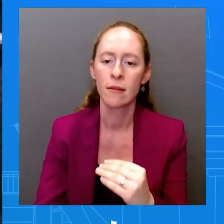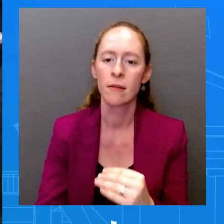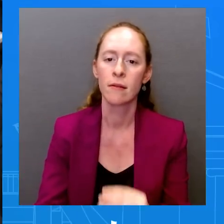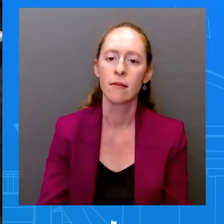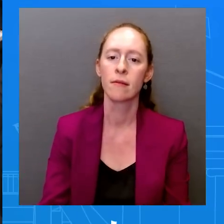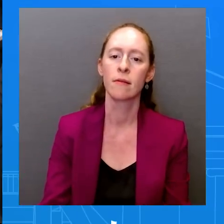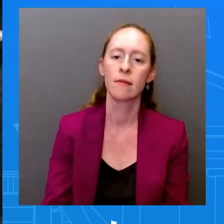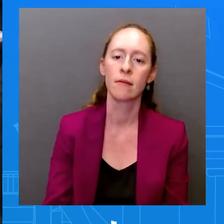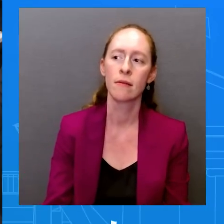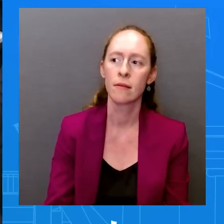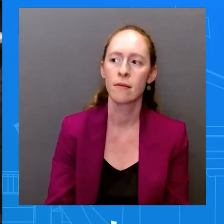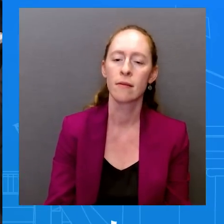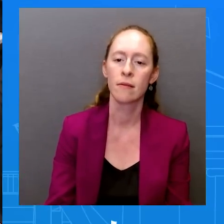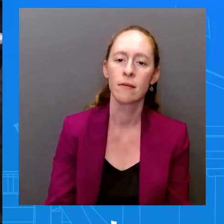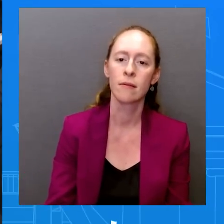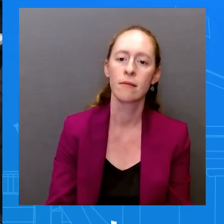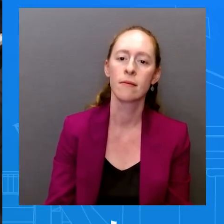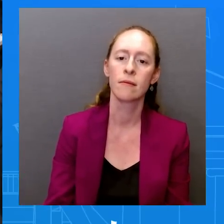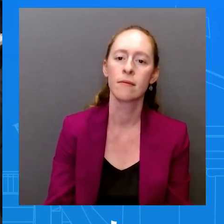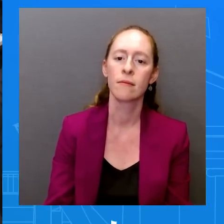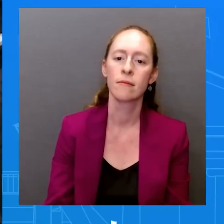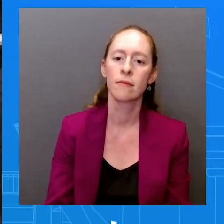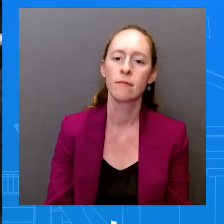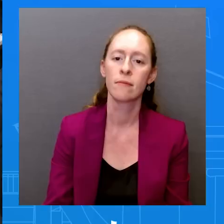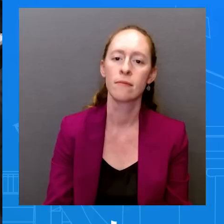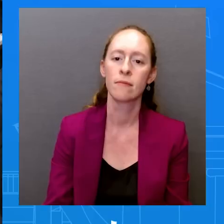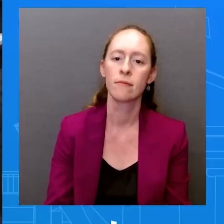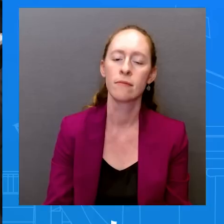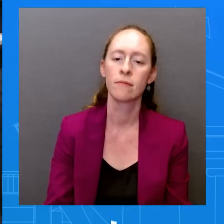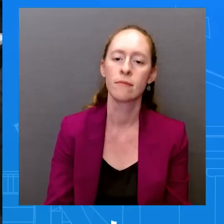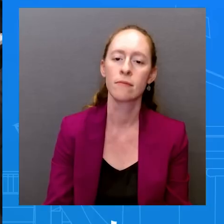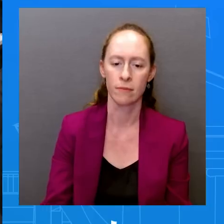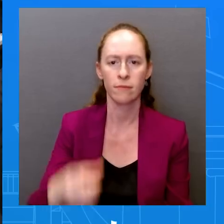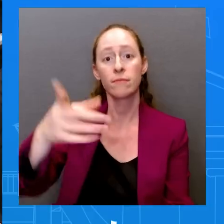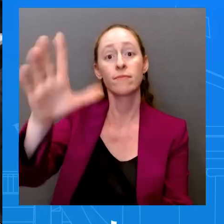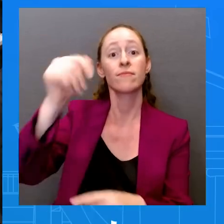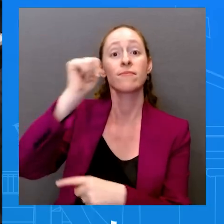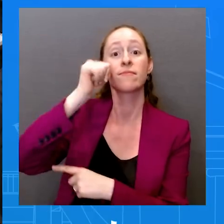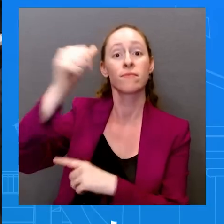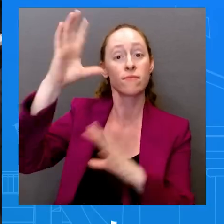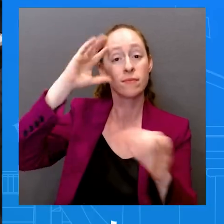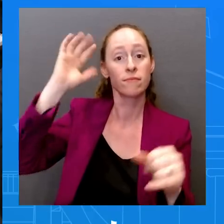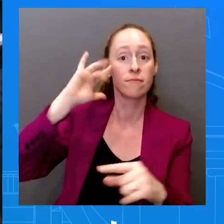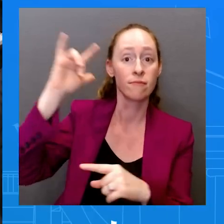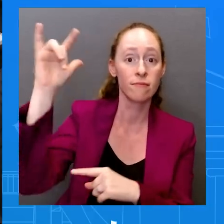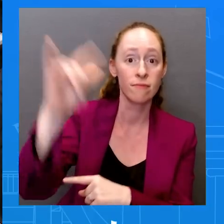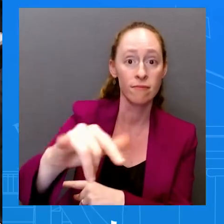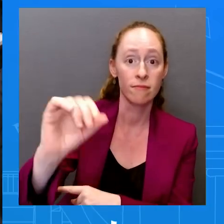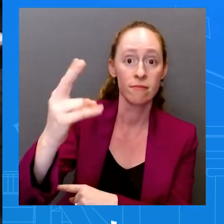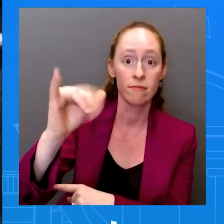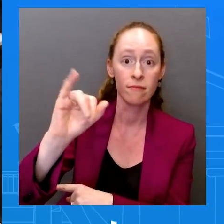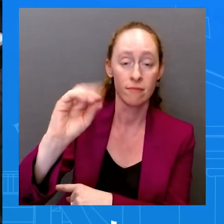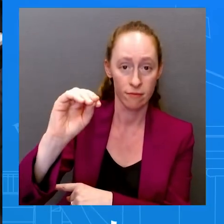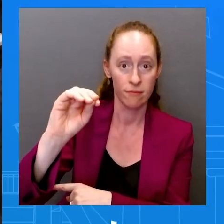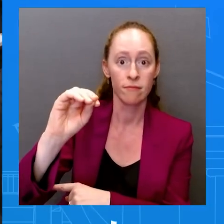Is this going to be something that we're going to see throughout the midterms -- going to these kinds of ribbon-cutting ceremonies, groundbreakings?